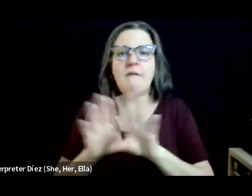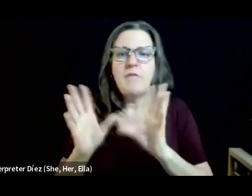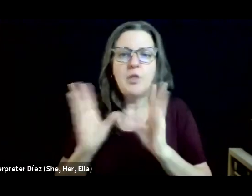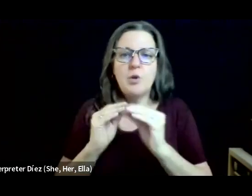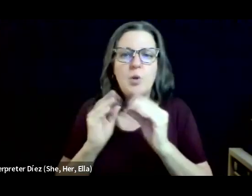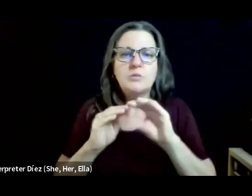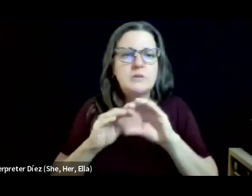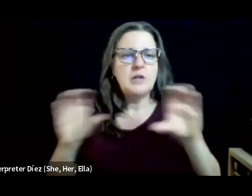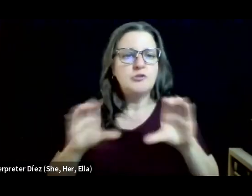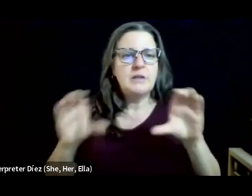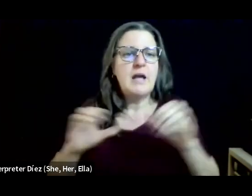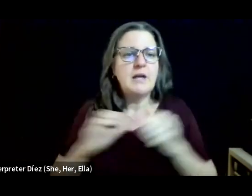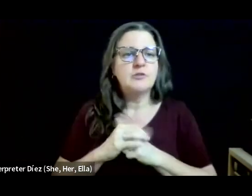Okay.